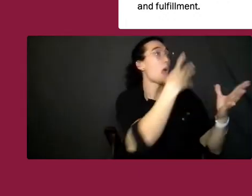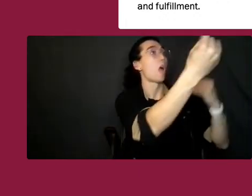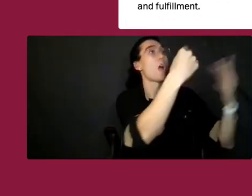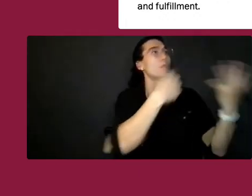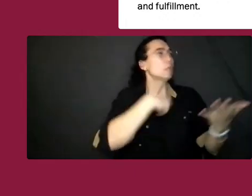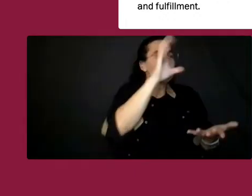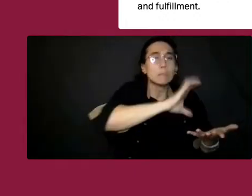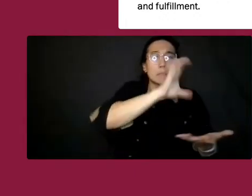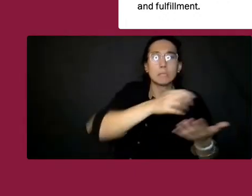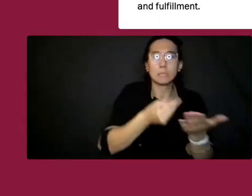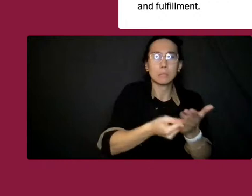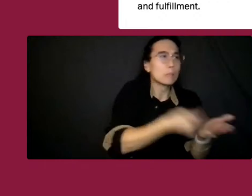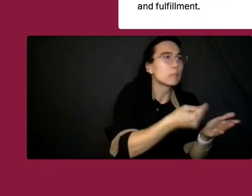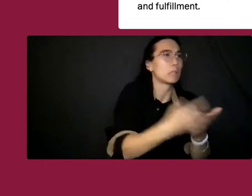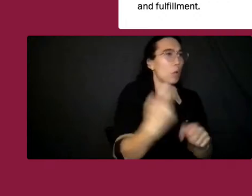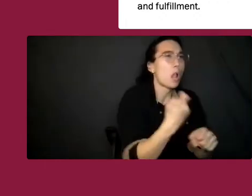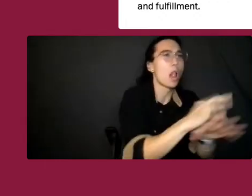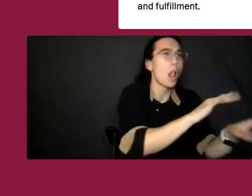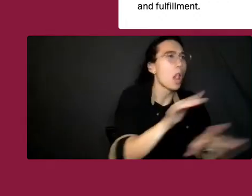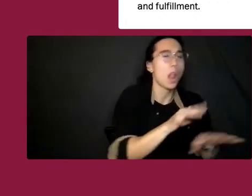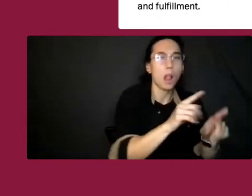to internal growth and the fulfillment.